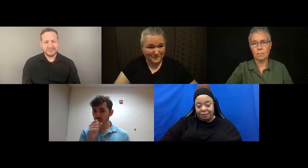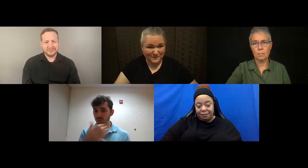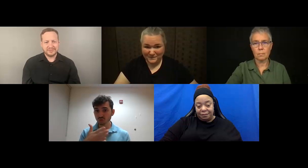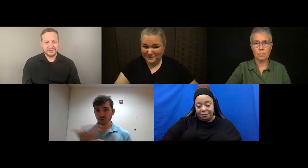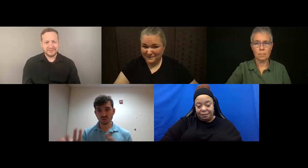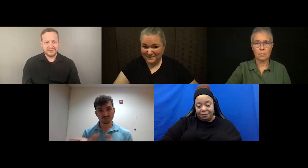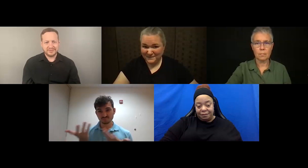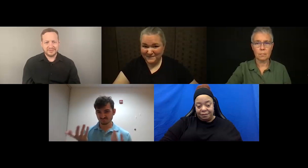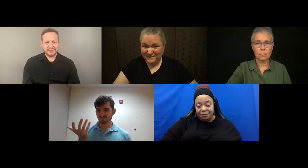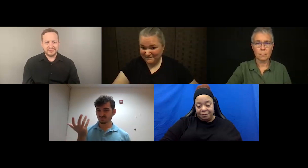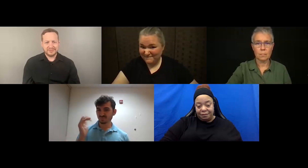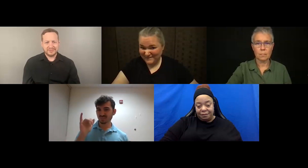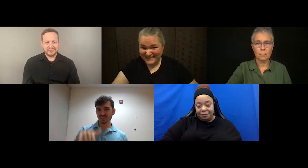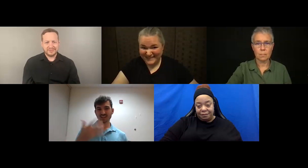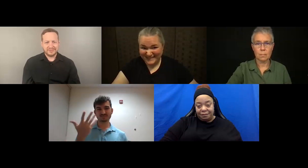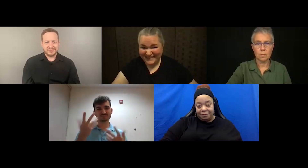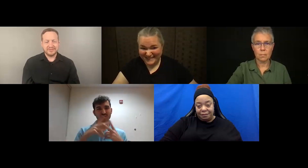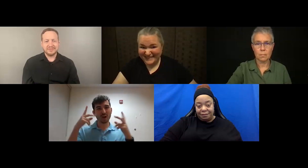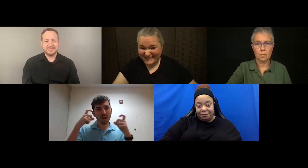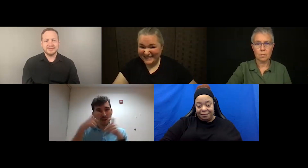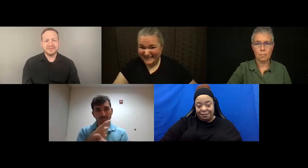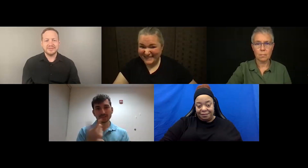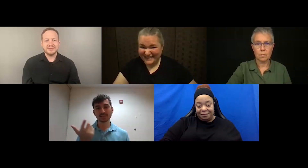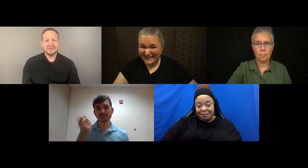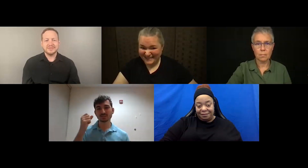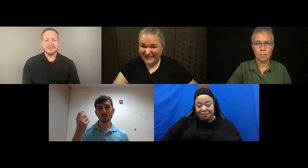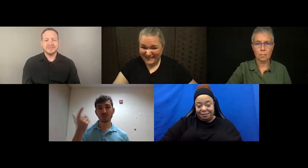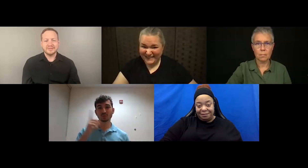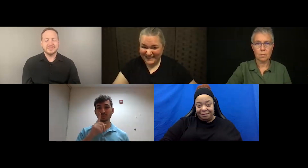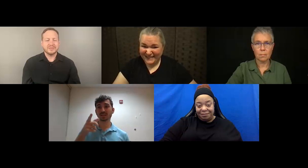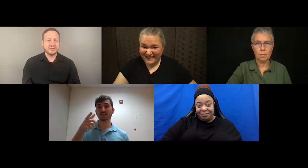if it was a really complex situation, like Erin mentioned. If